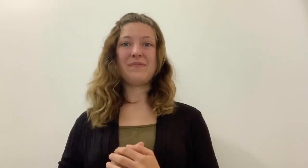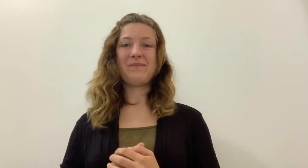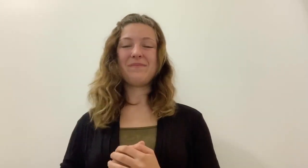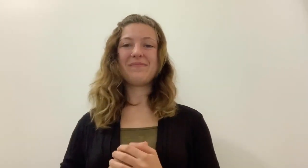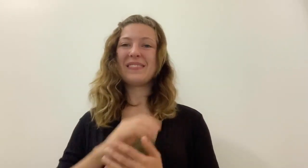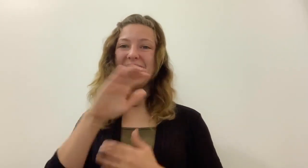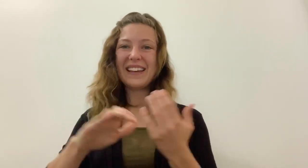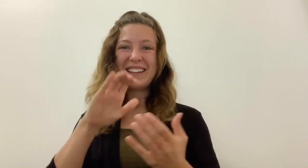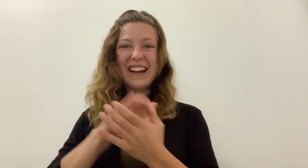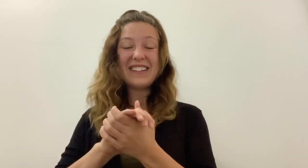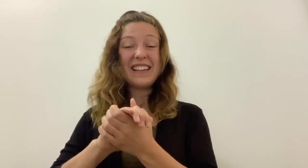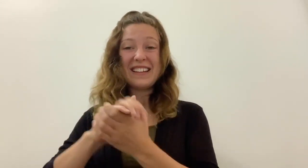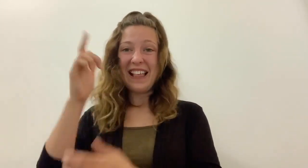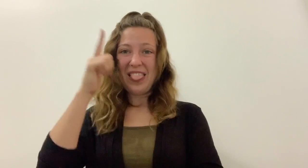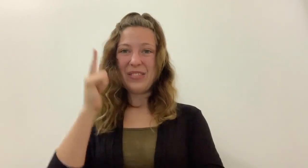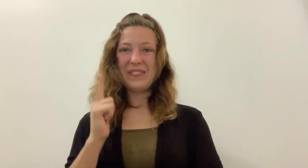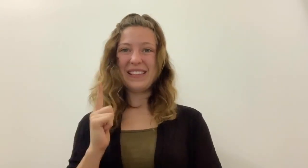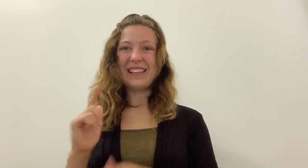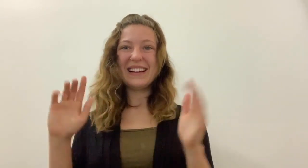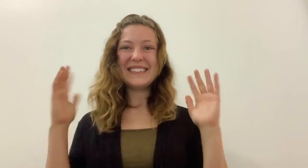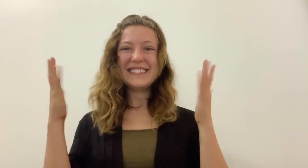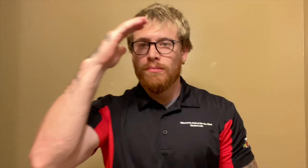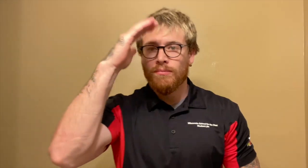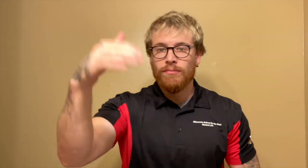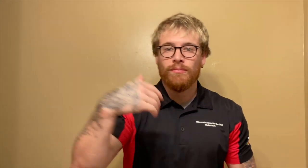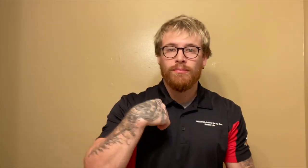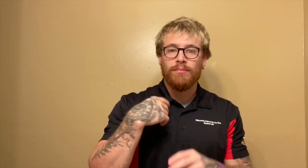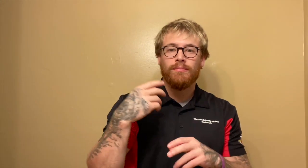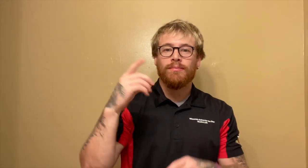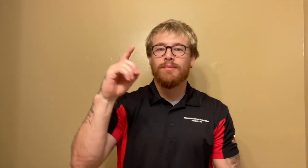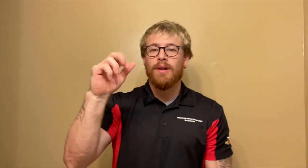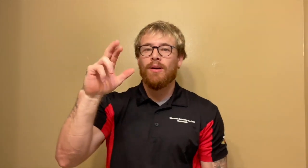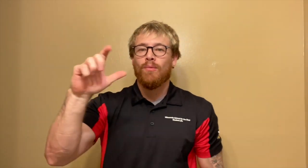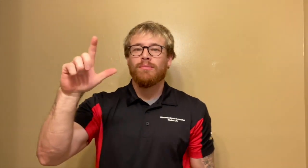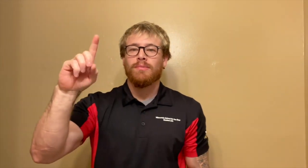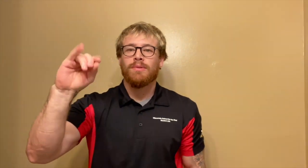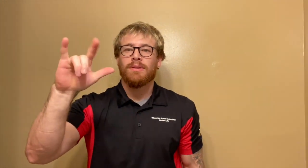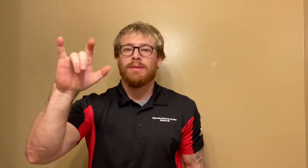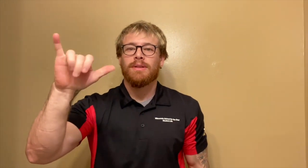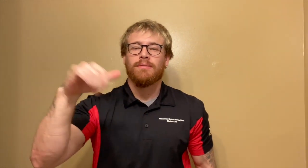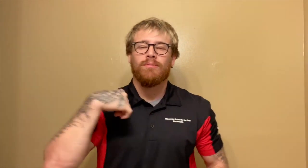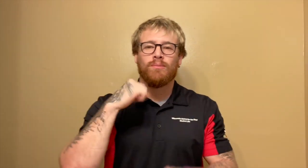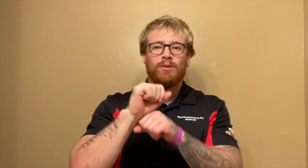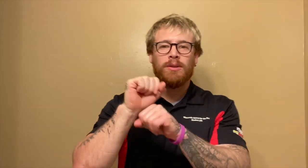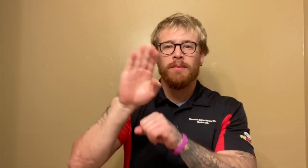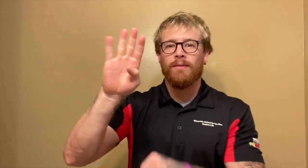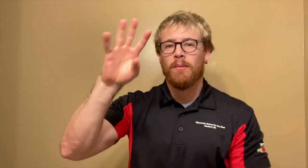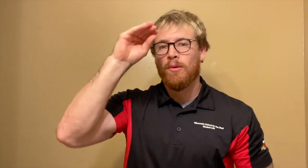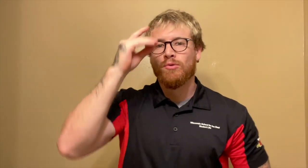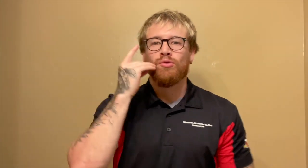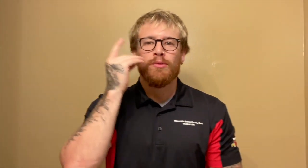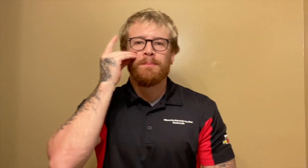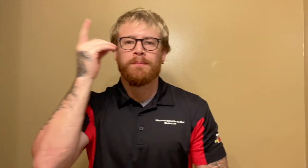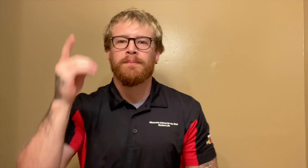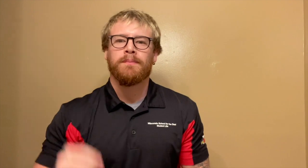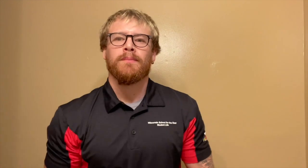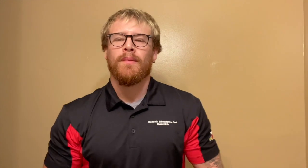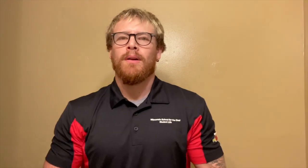Congratulations, Larissa! Hey! I'm Darrell Dilley, and I work on B-4 in the dorm.